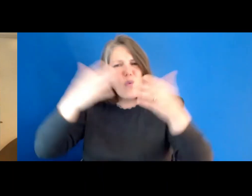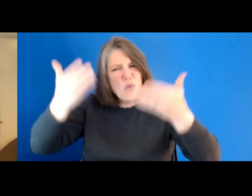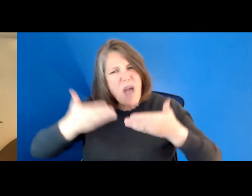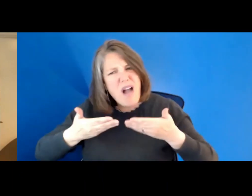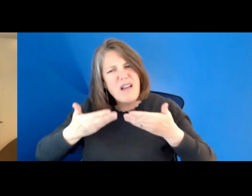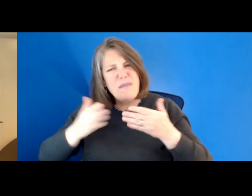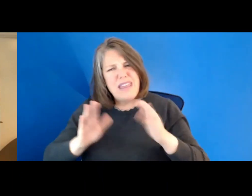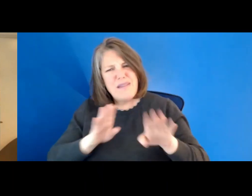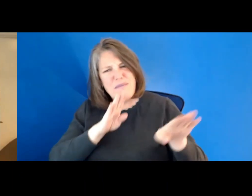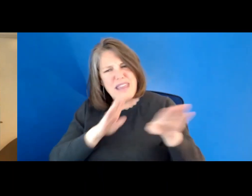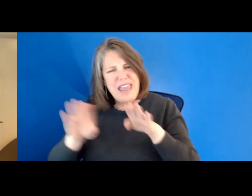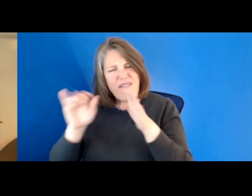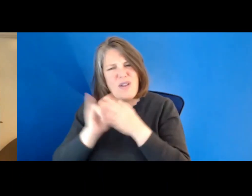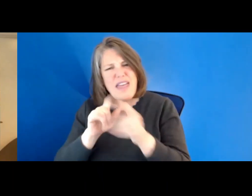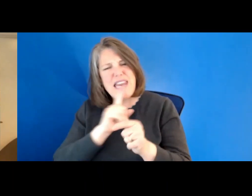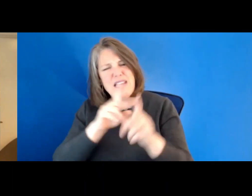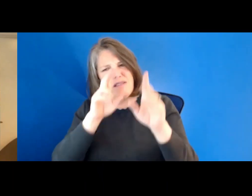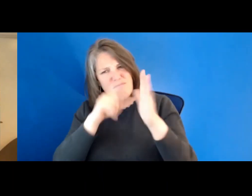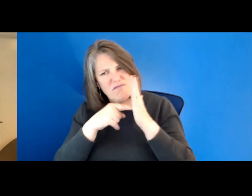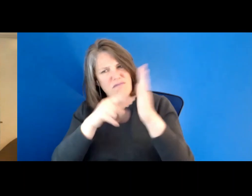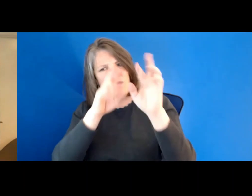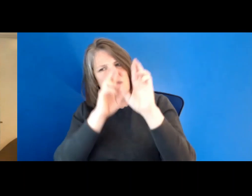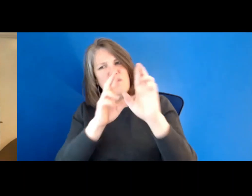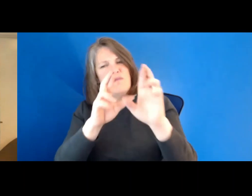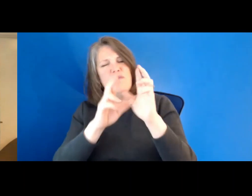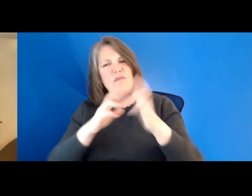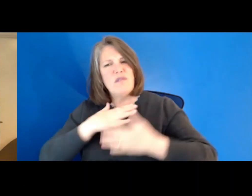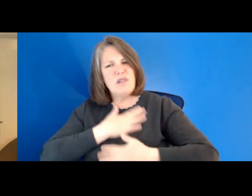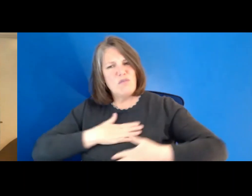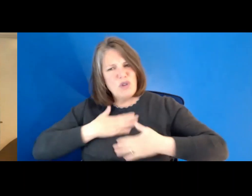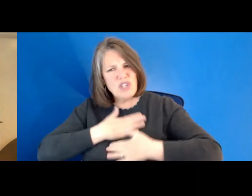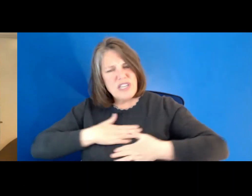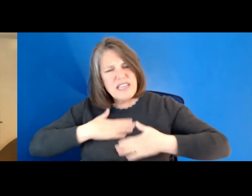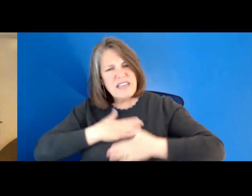17:46:15 that is respectful and appreciative of all participating.